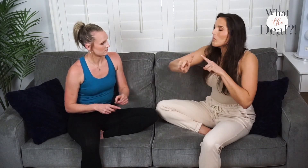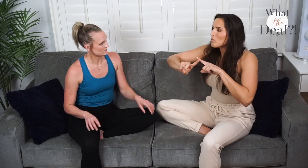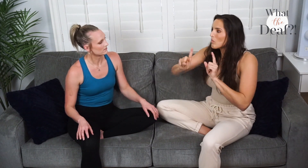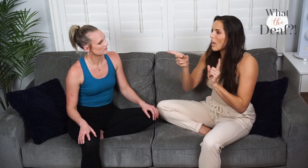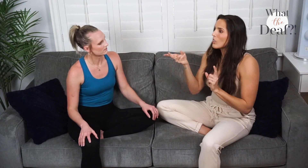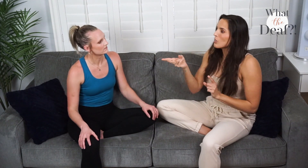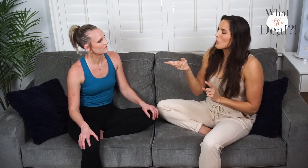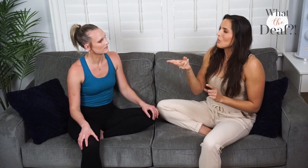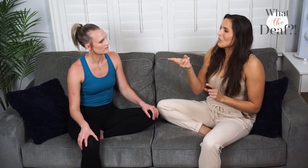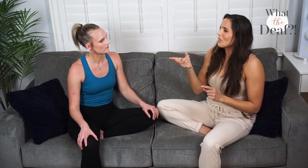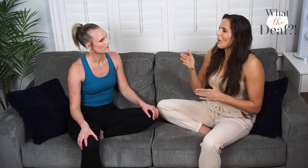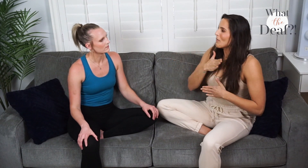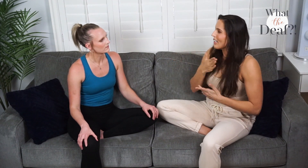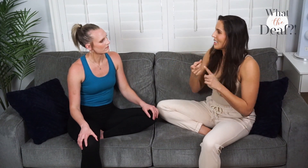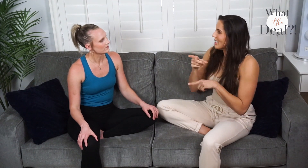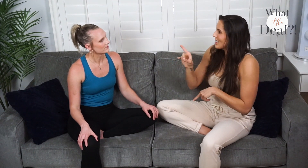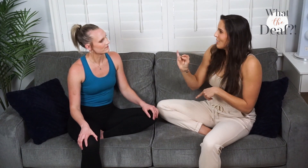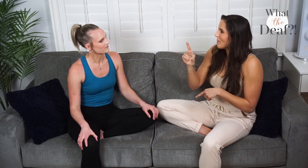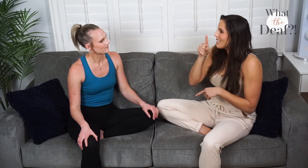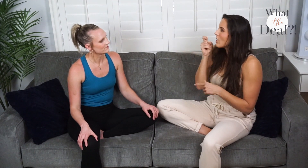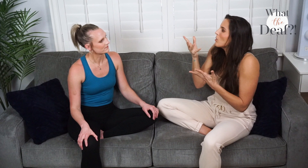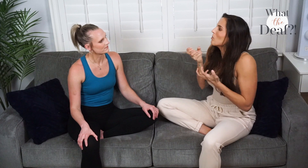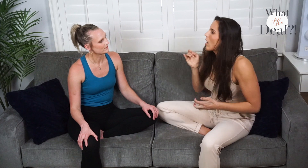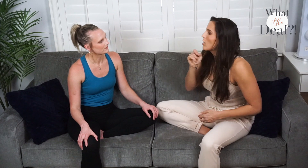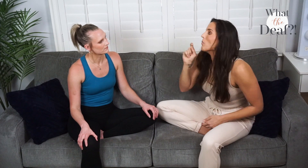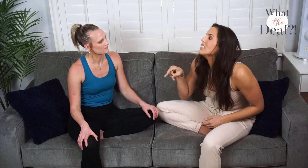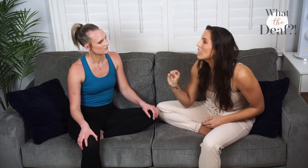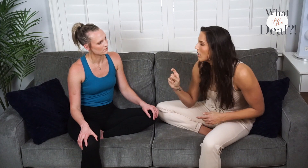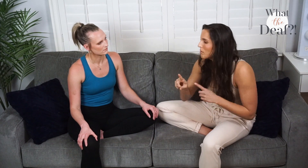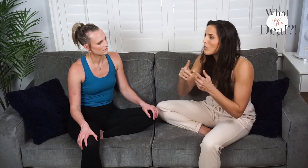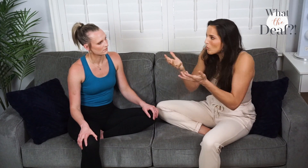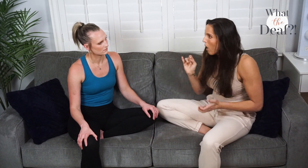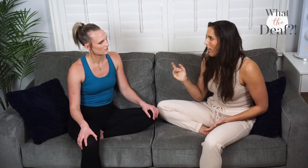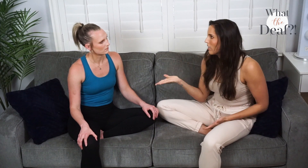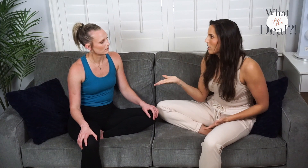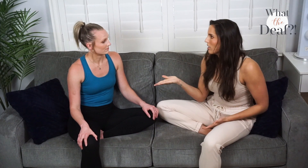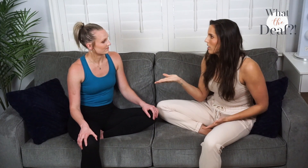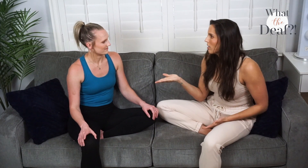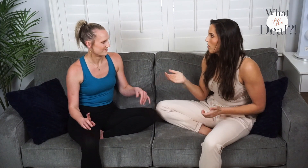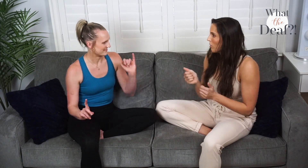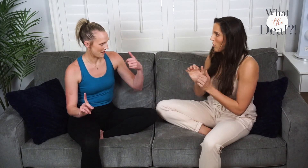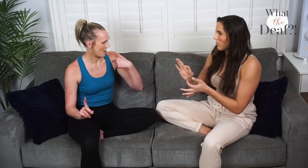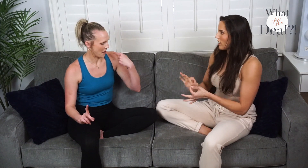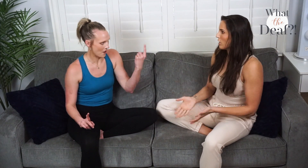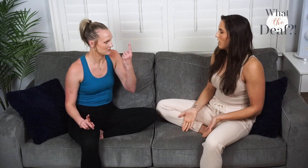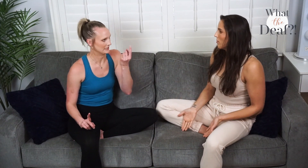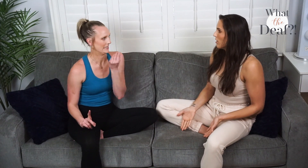But you two are willing to put in the work because you want to, not because you need to. You want this relationship to work.